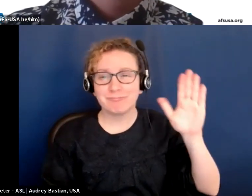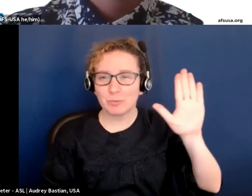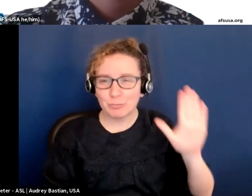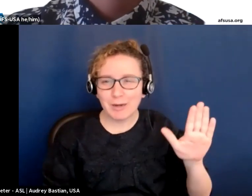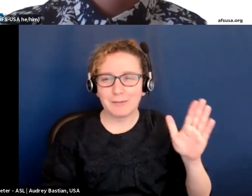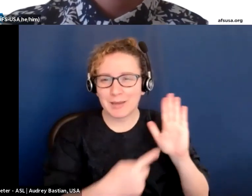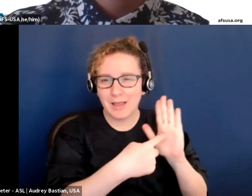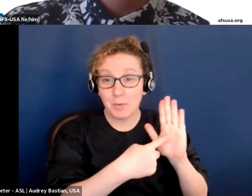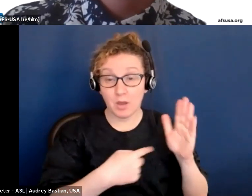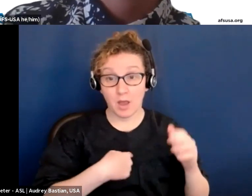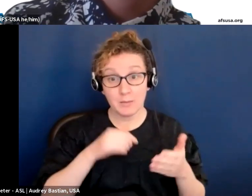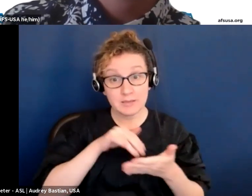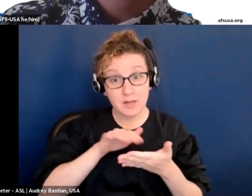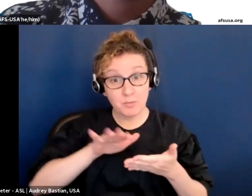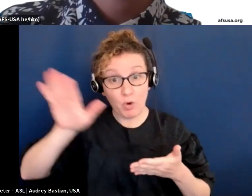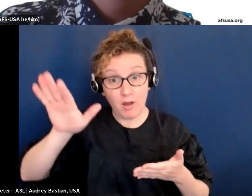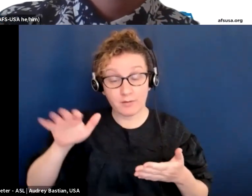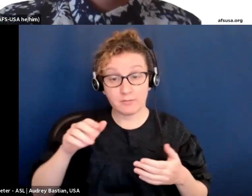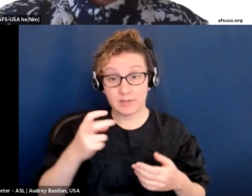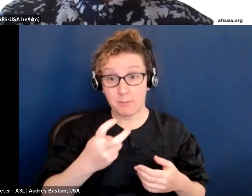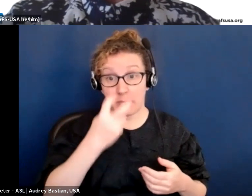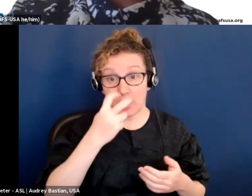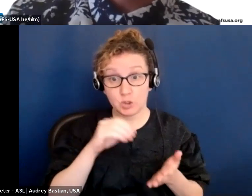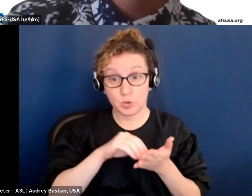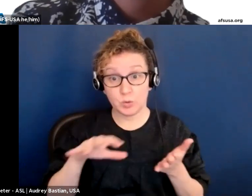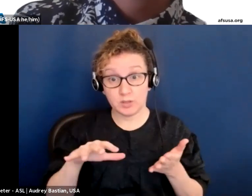as a blind student, I actually found that volunteers were helpful